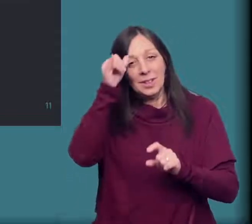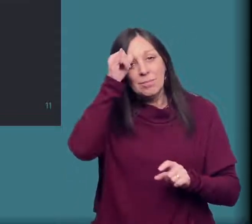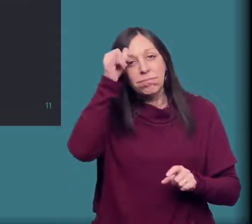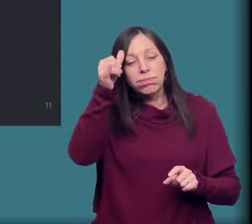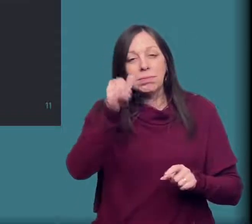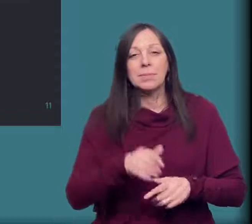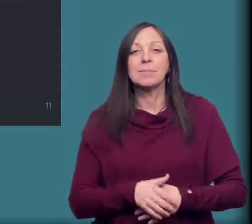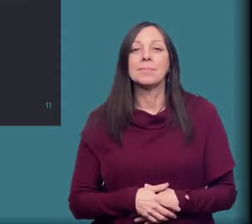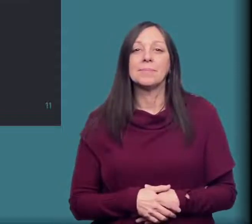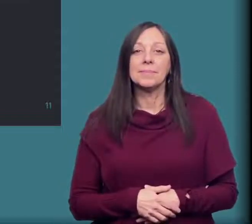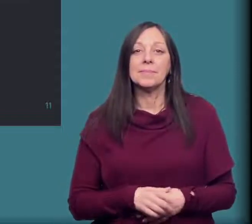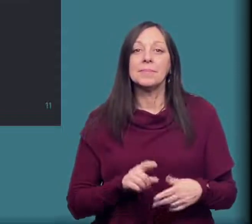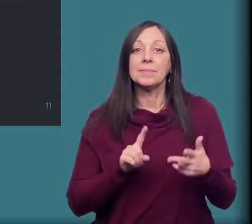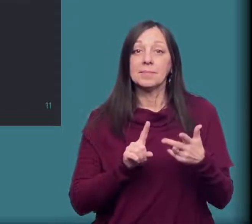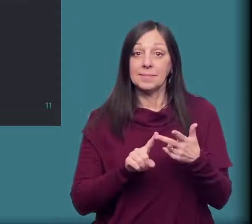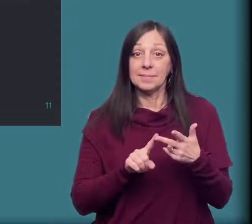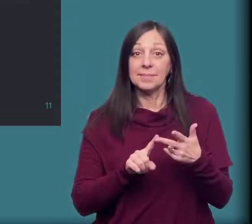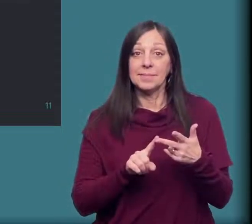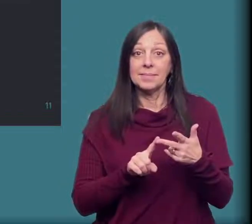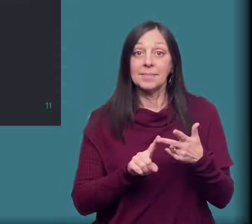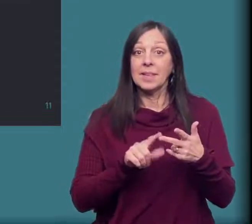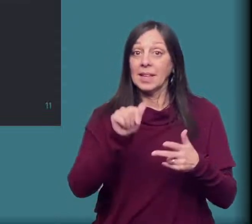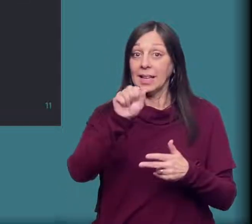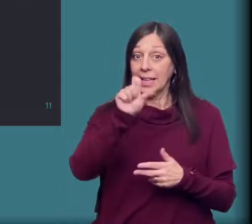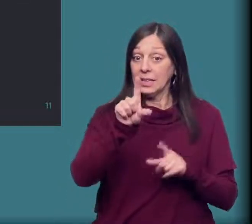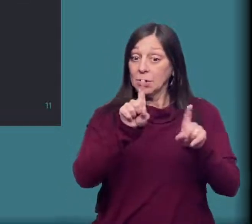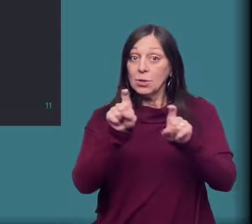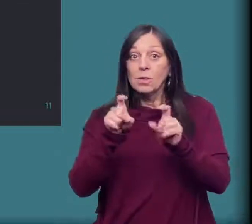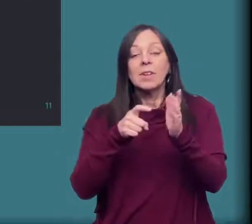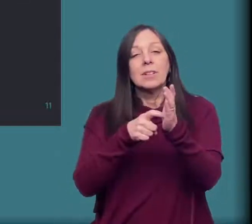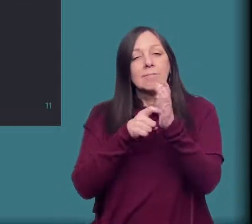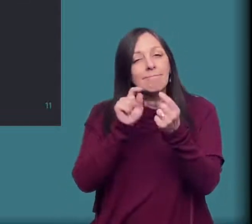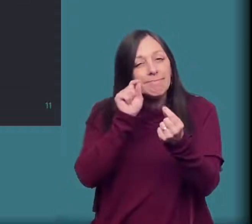Survey specific instructions and guidance are necessary with novel survey question designs.